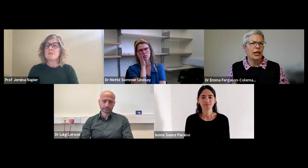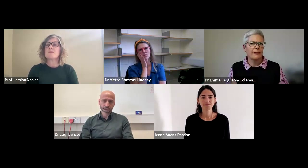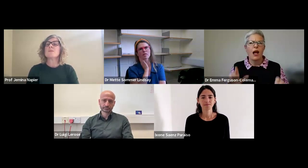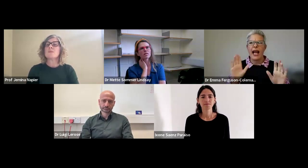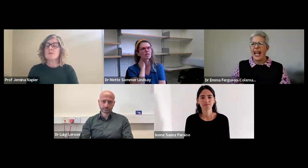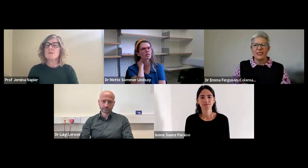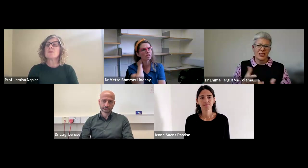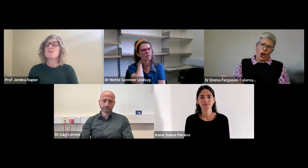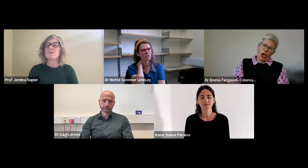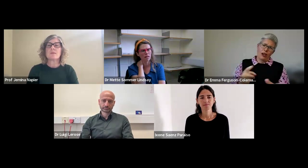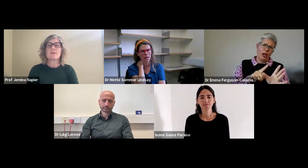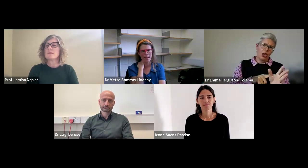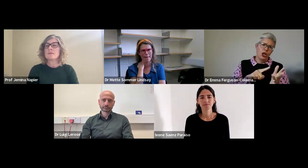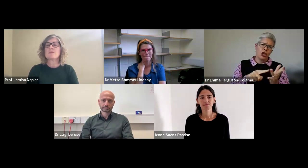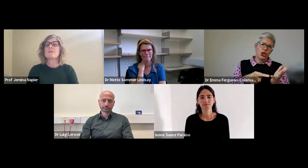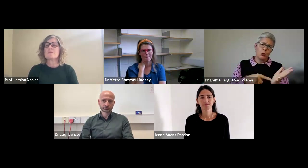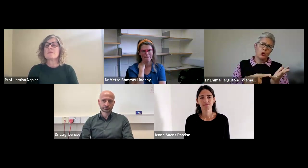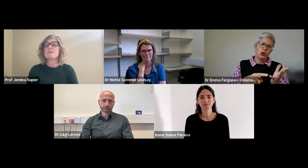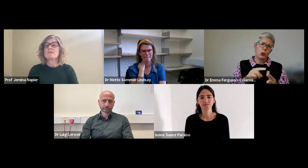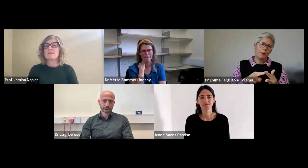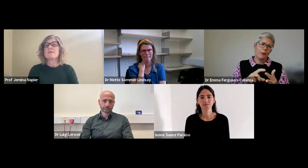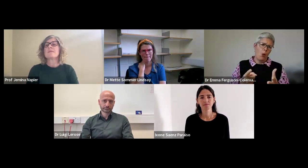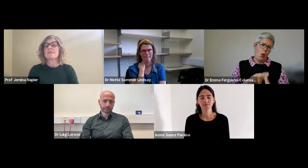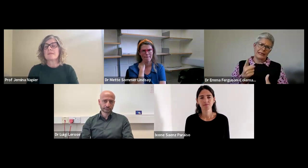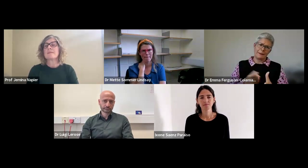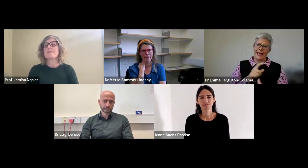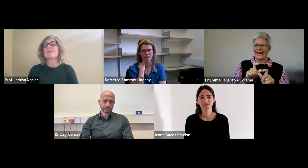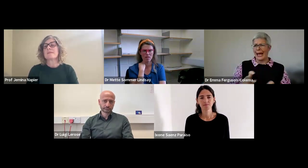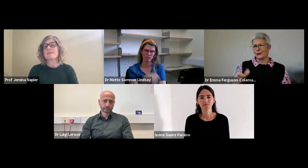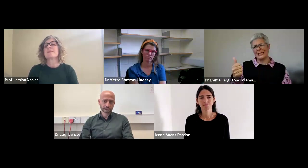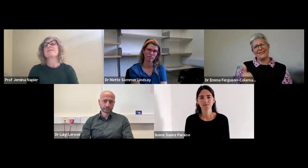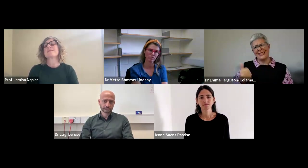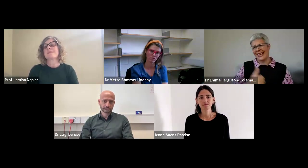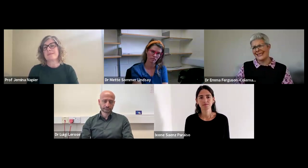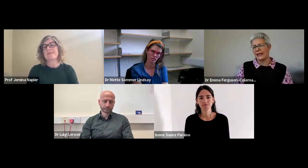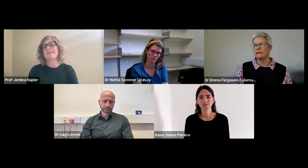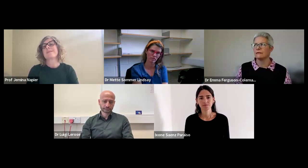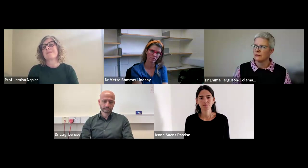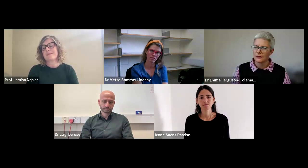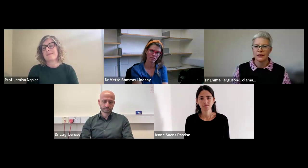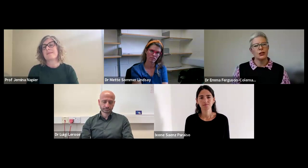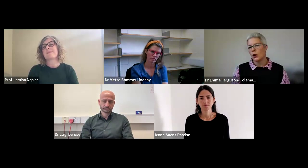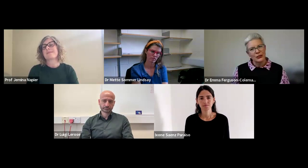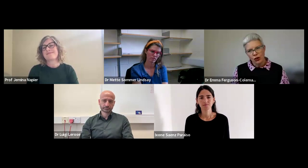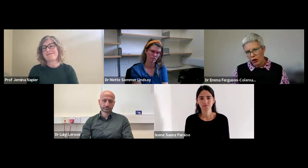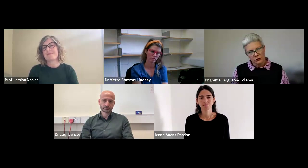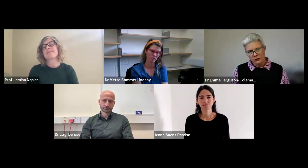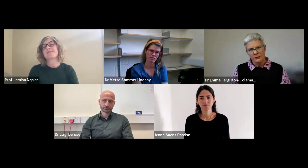and it's easier to do captions. And they talk about how YouTube is so fantastic because there